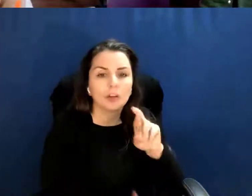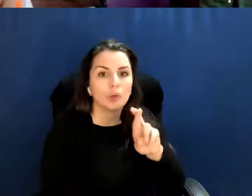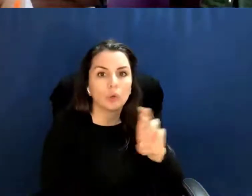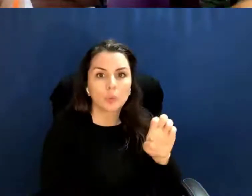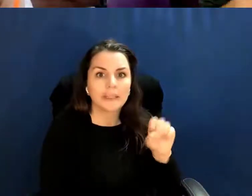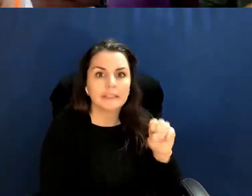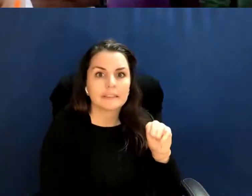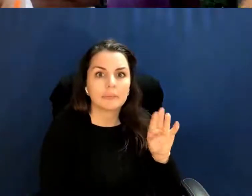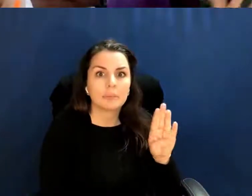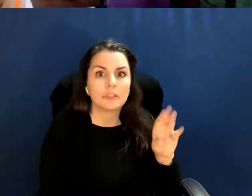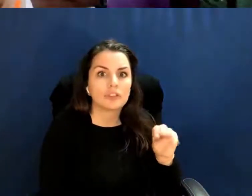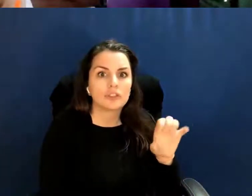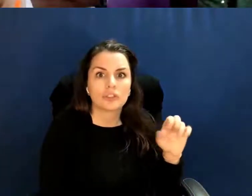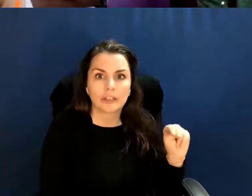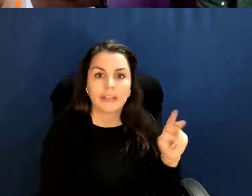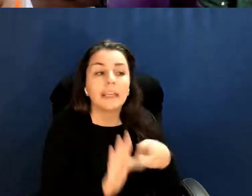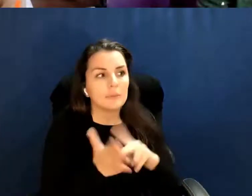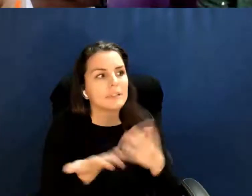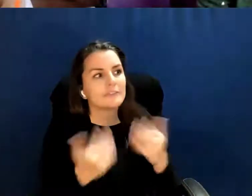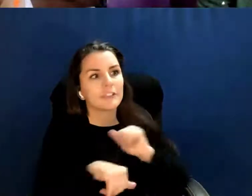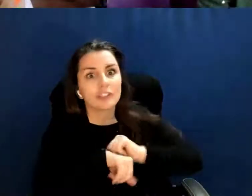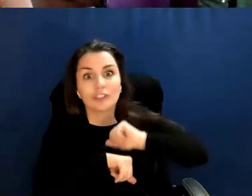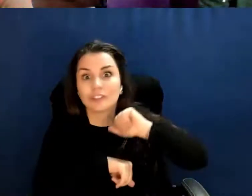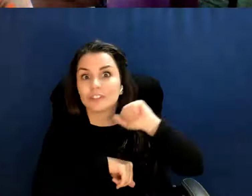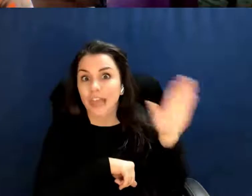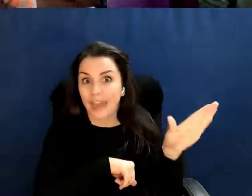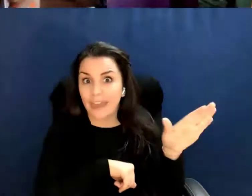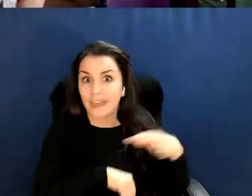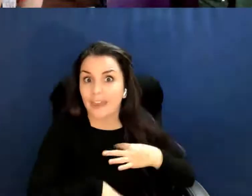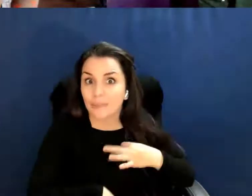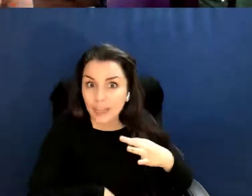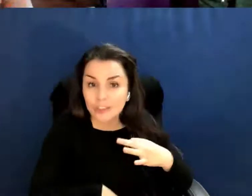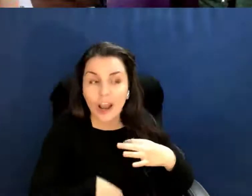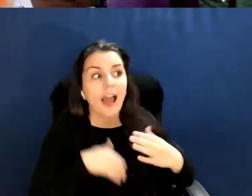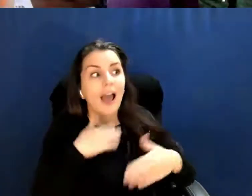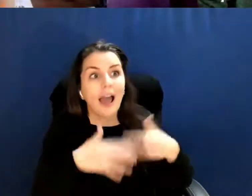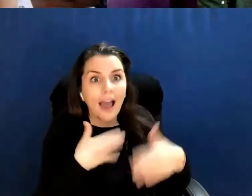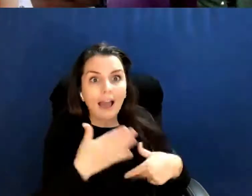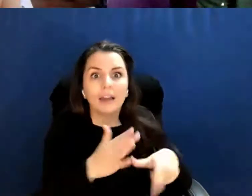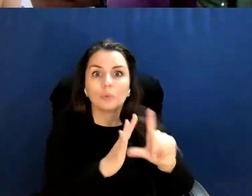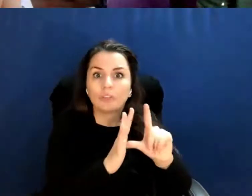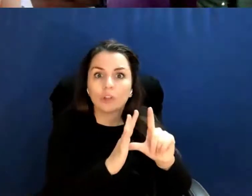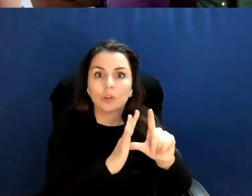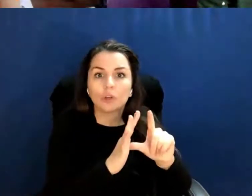is you submitted one application, it went through review, you didn't get funded,